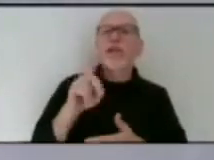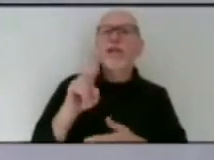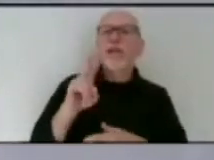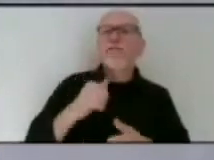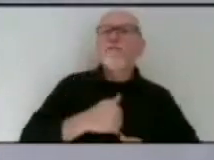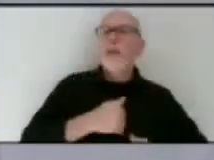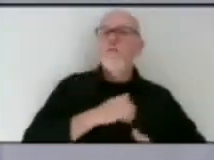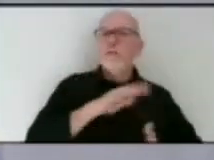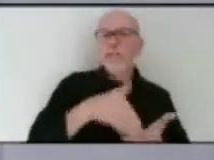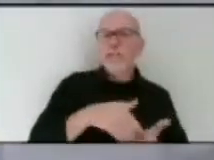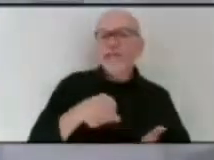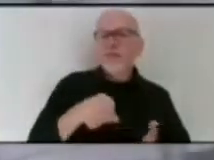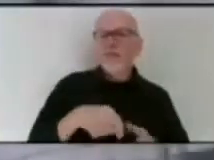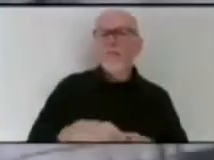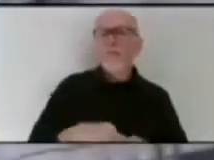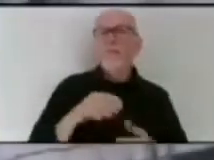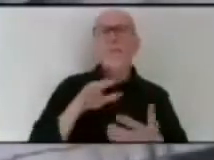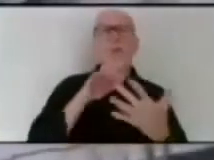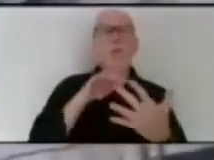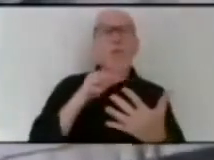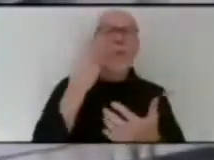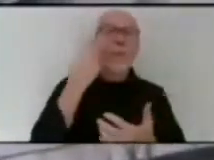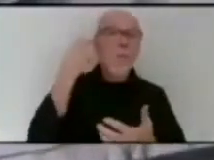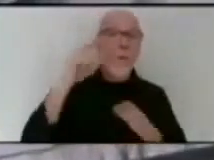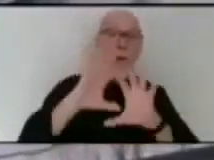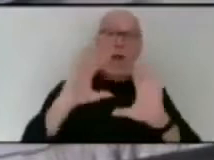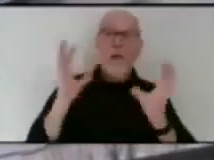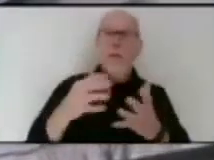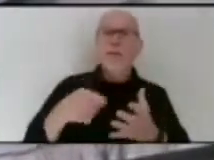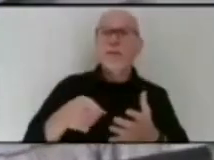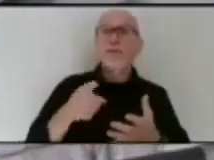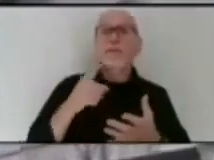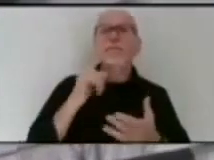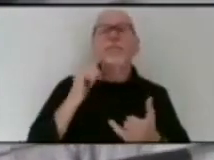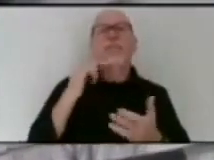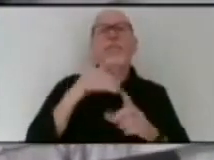the War Memorial is a reminder of all veterans sacrifice, and the veteran